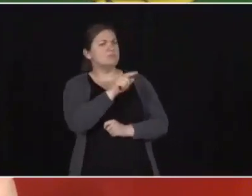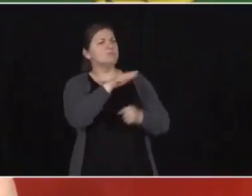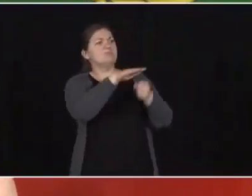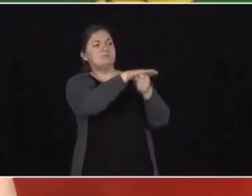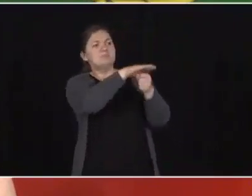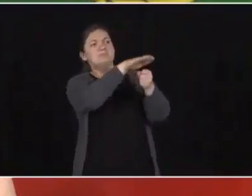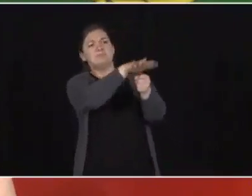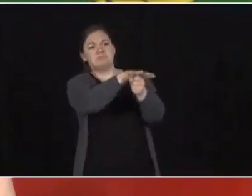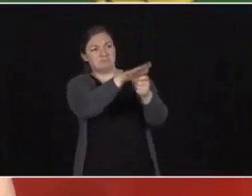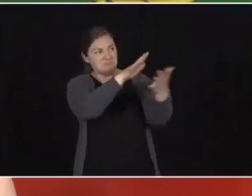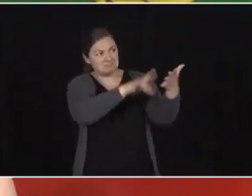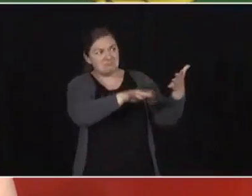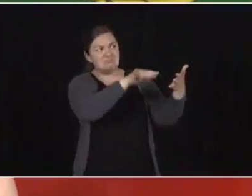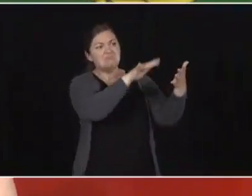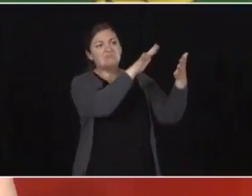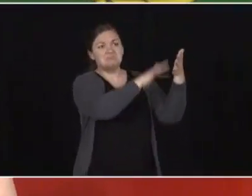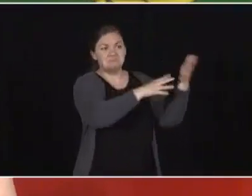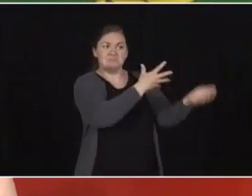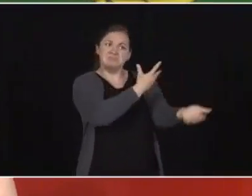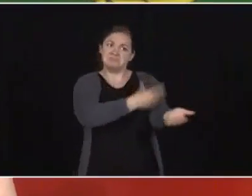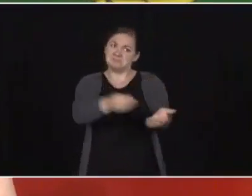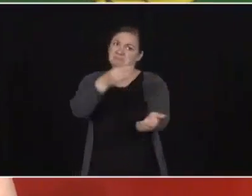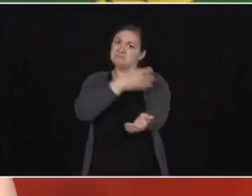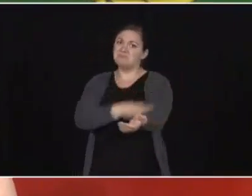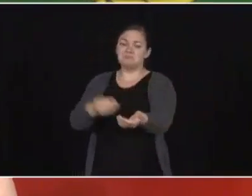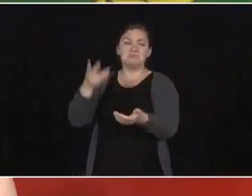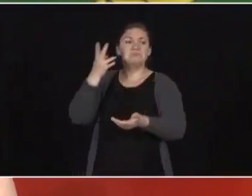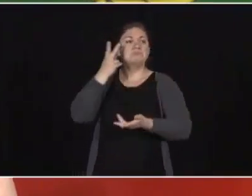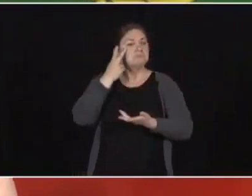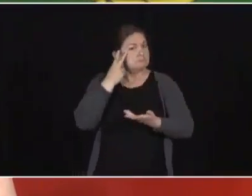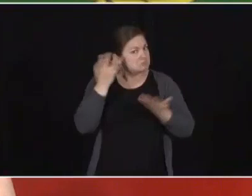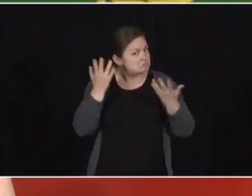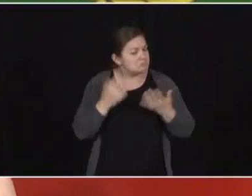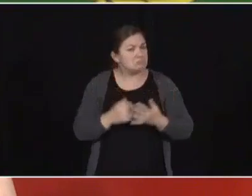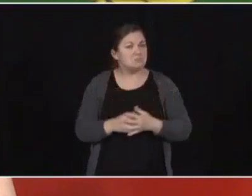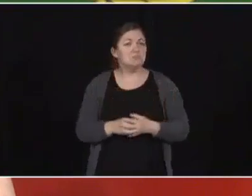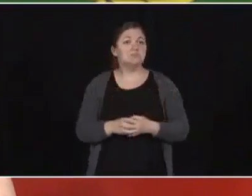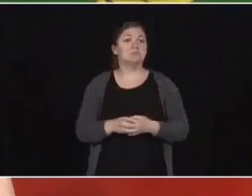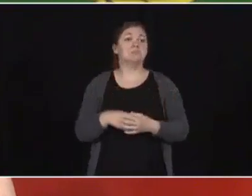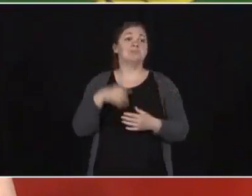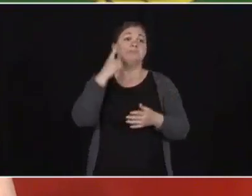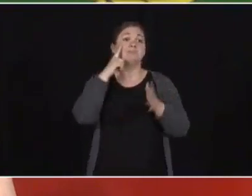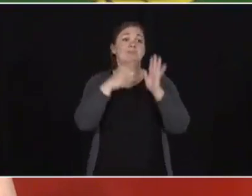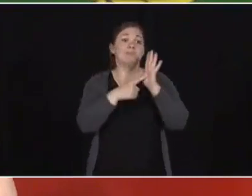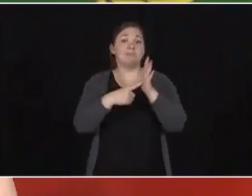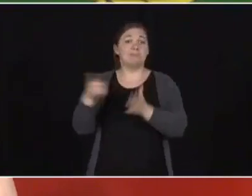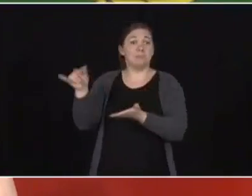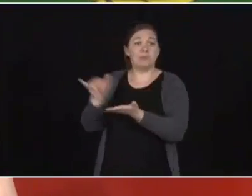That would give us a very important information. There are other jurisdictions that have done the studies and interestingly enough even in settings